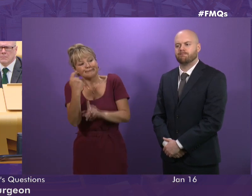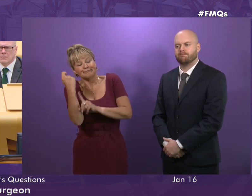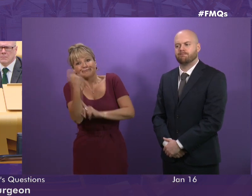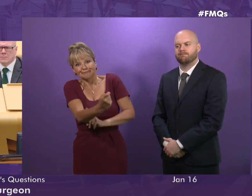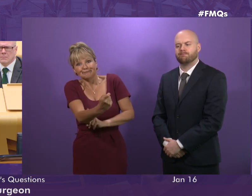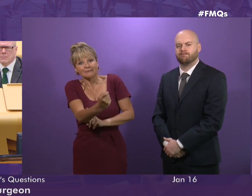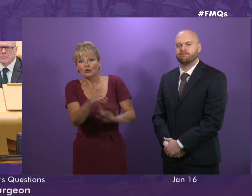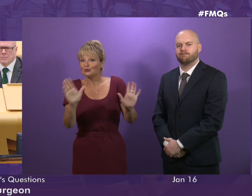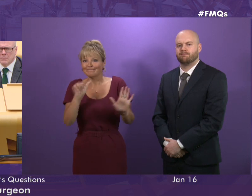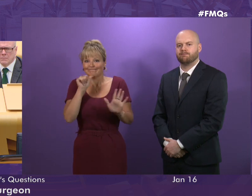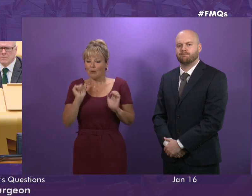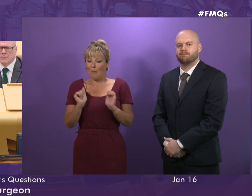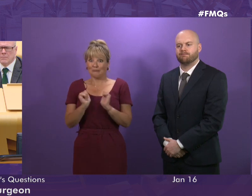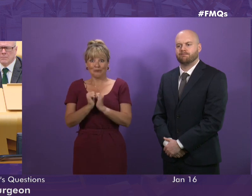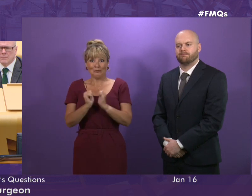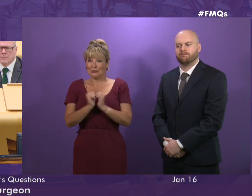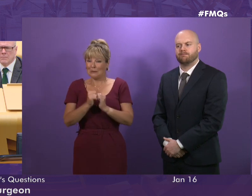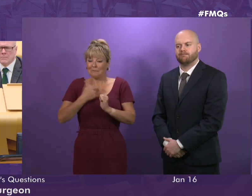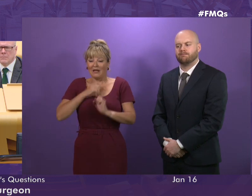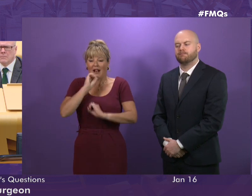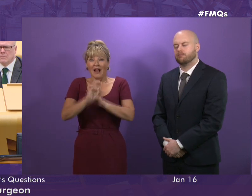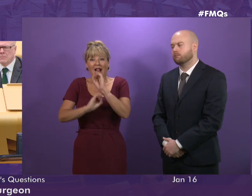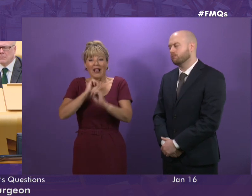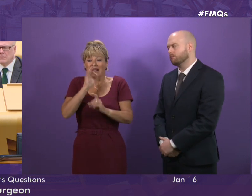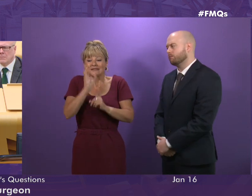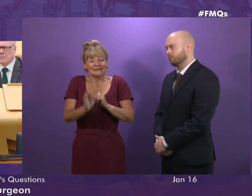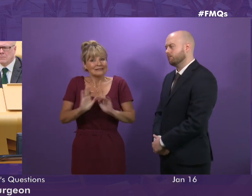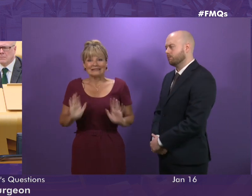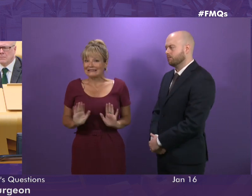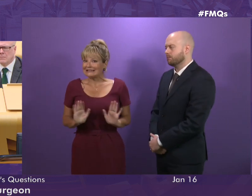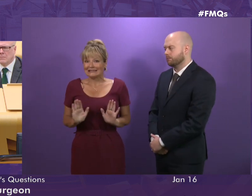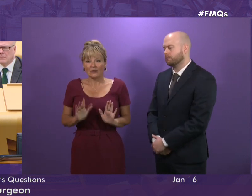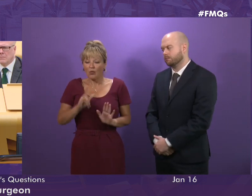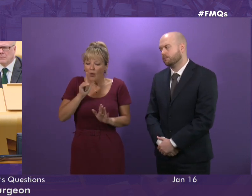that it would not be appropriate for me to go into any detail right now of the circumstances